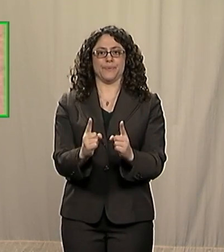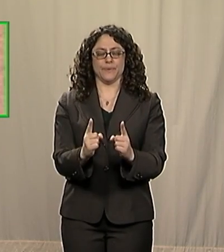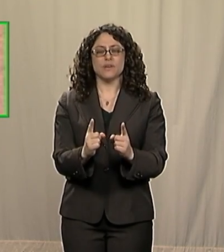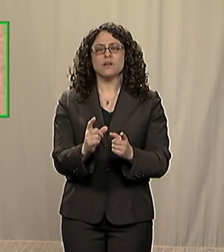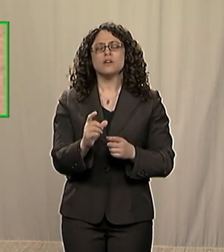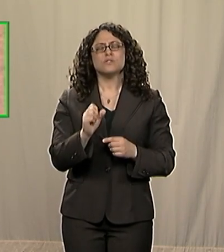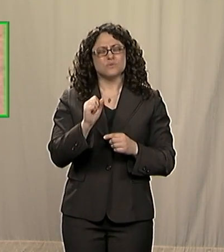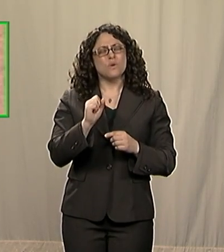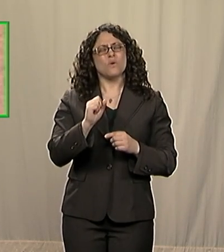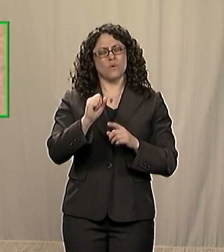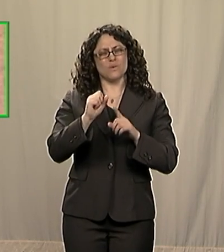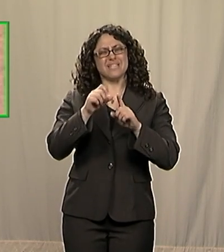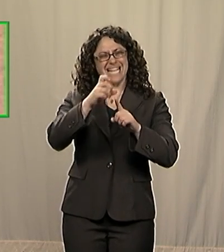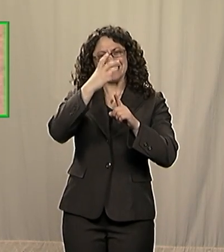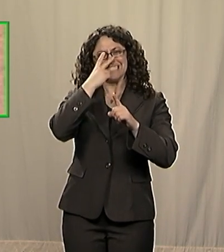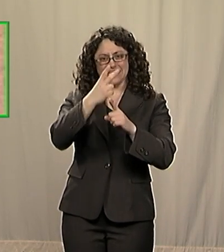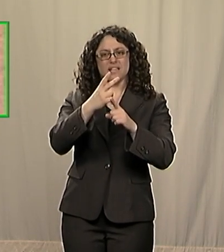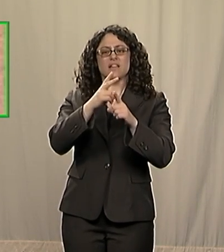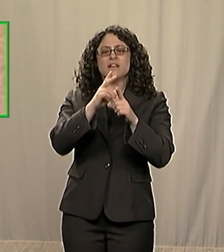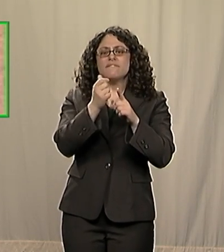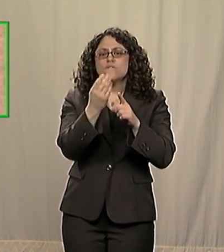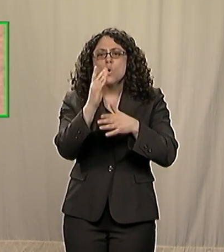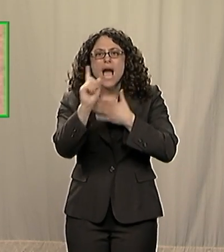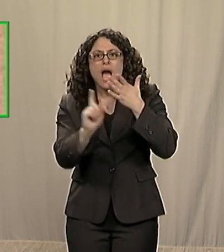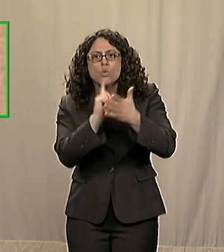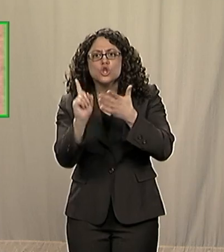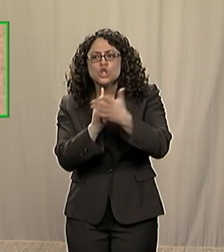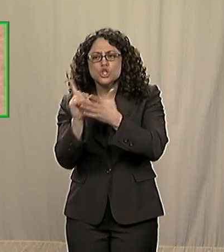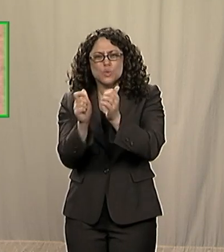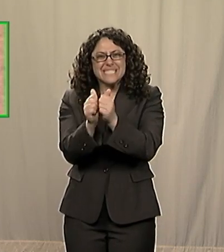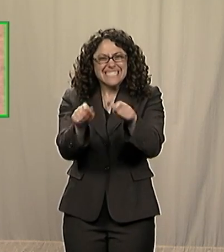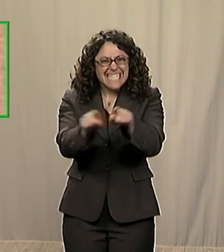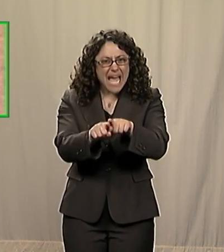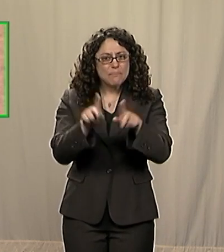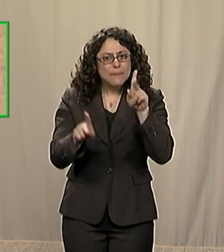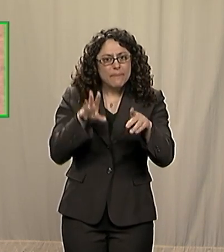So even over the course of a couple of hours with the same participants, you can see